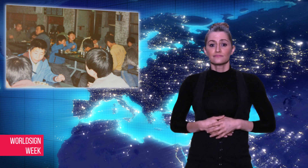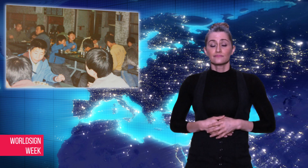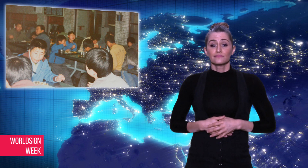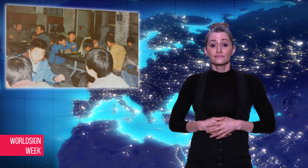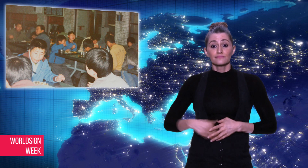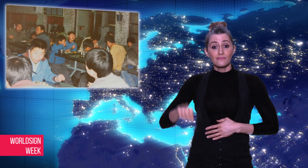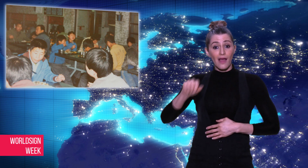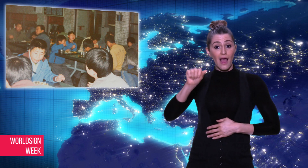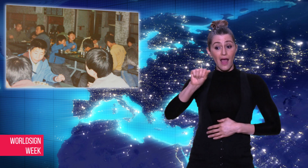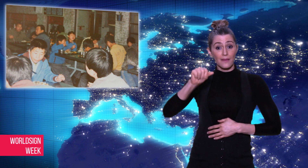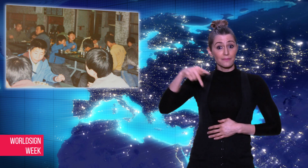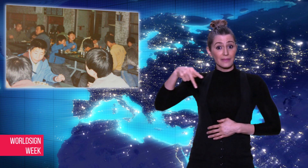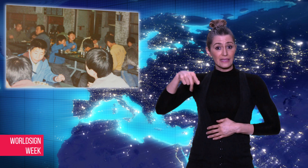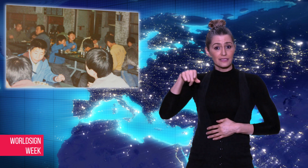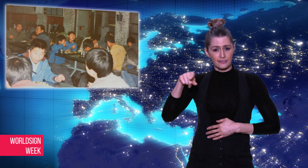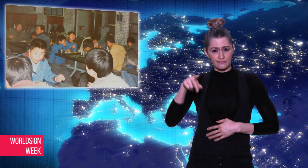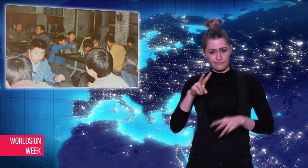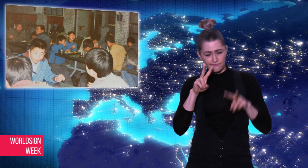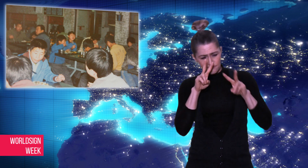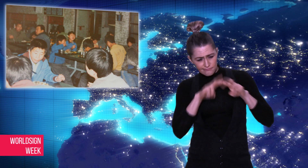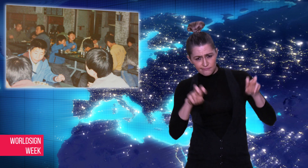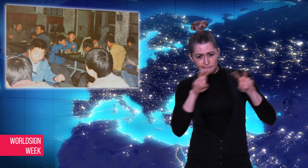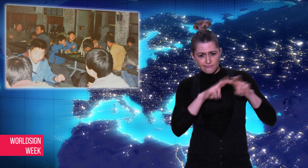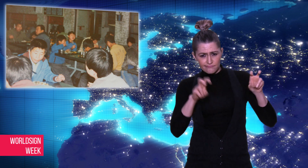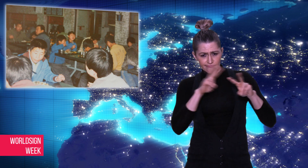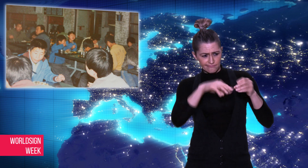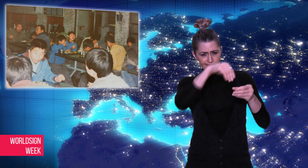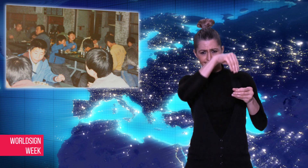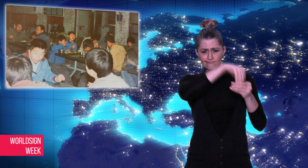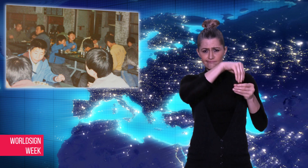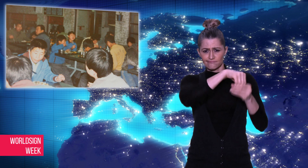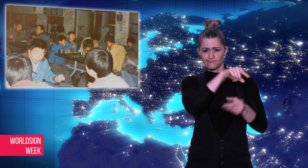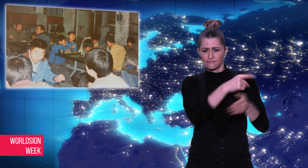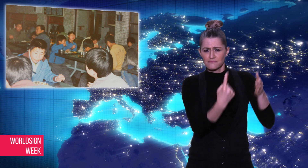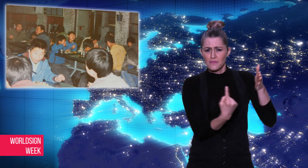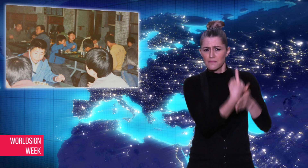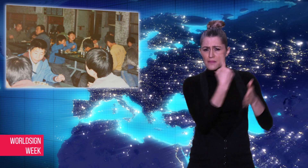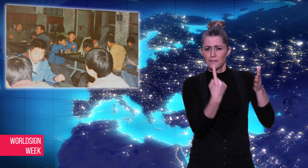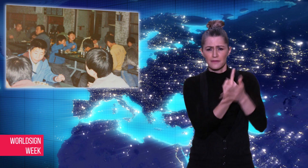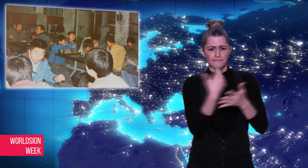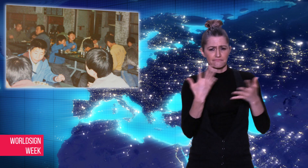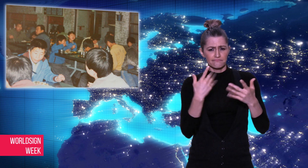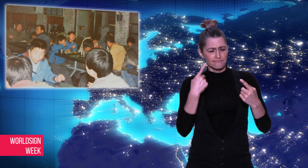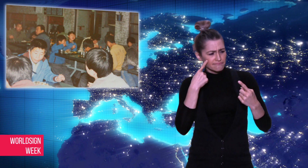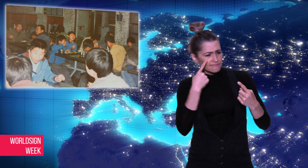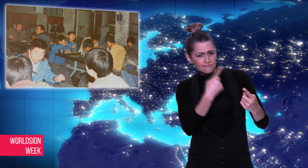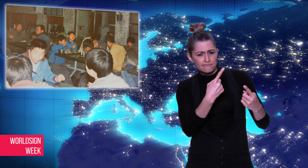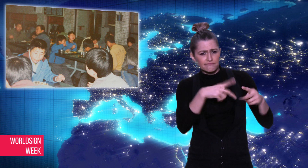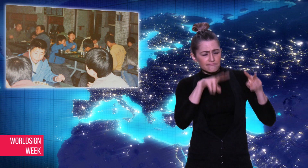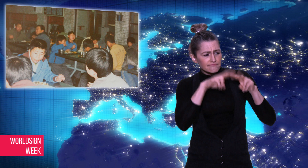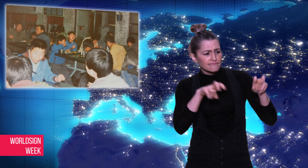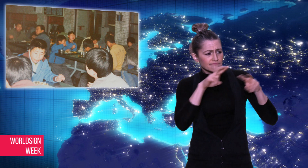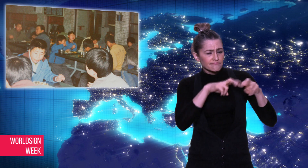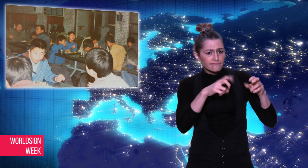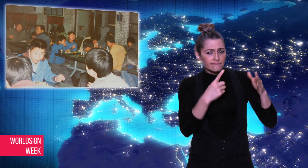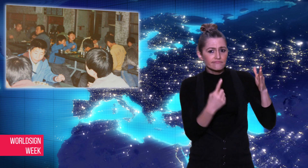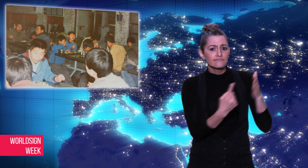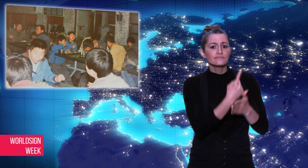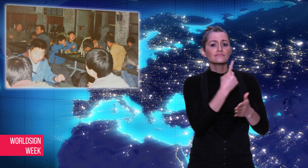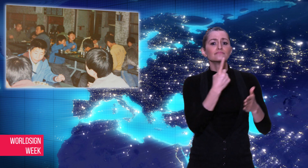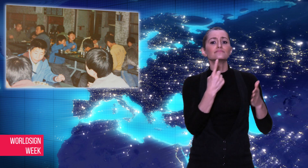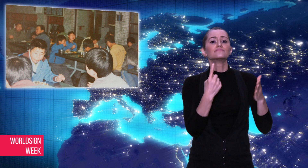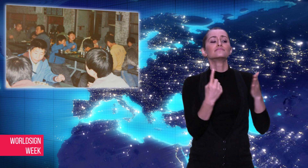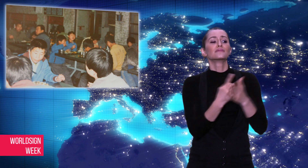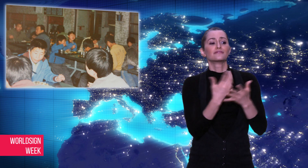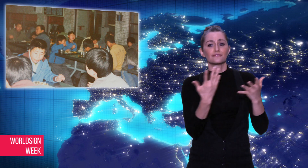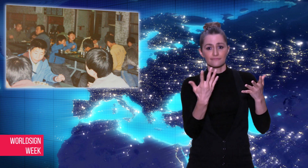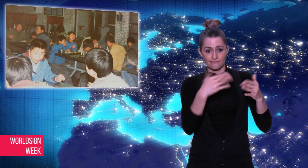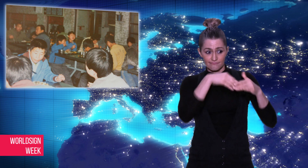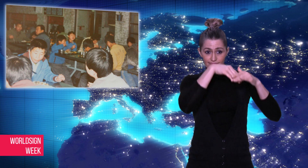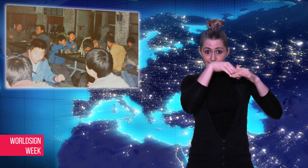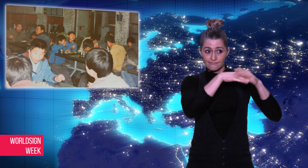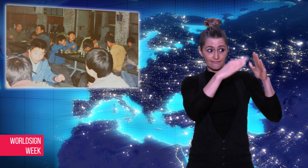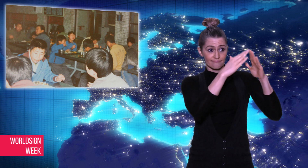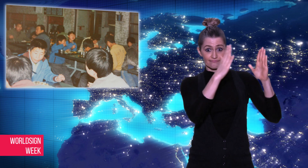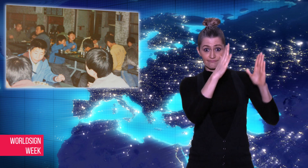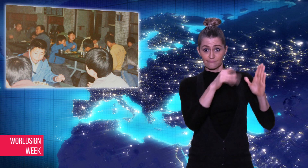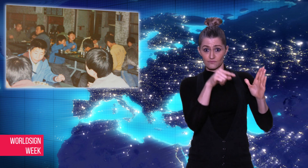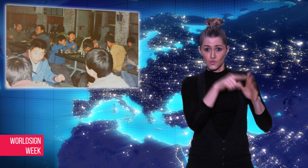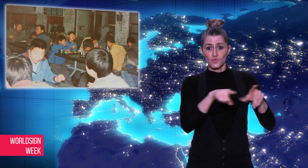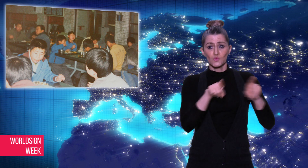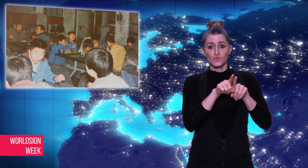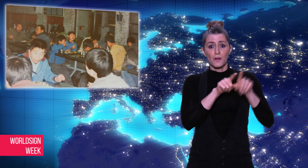with disabilities. They found that Brothers Home